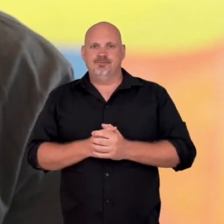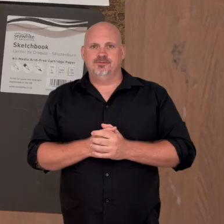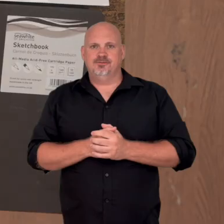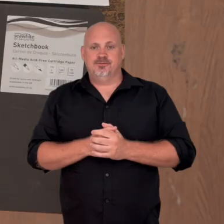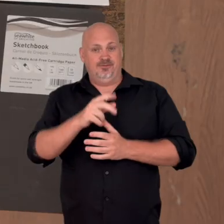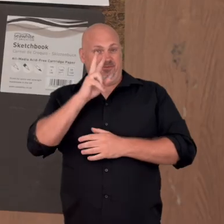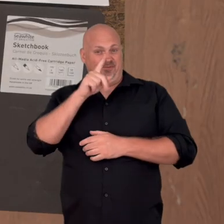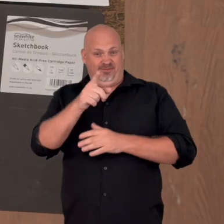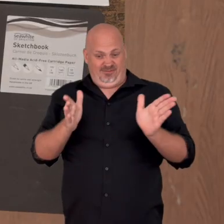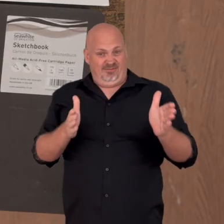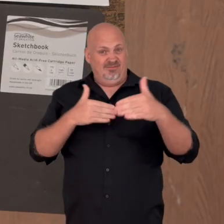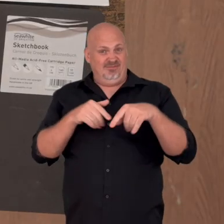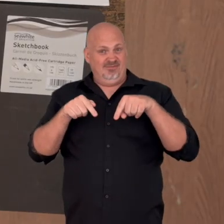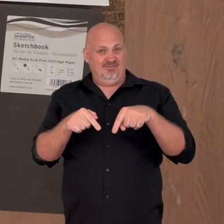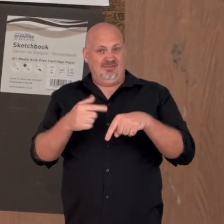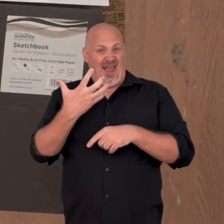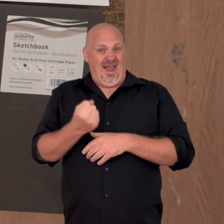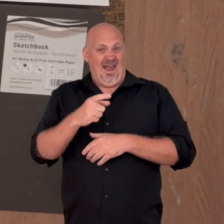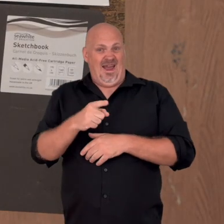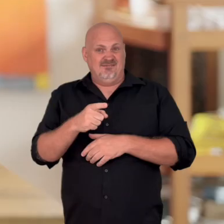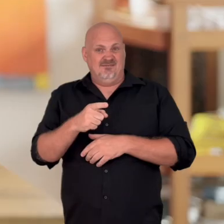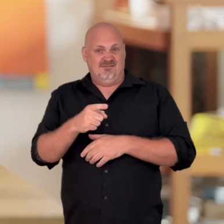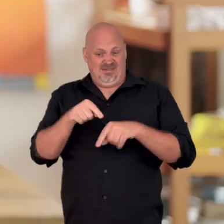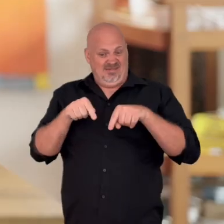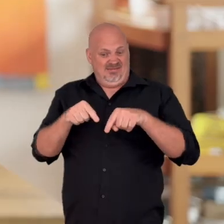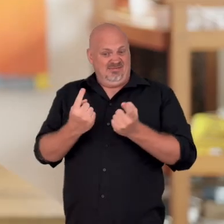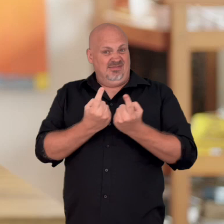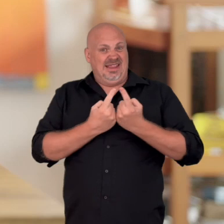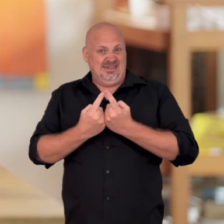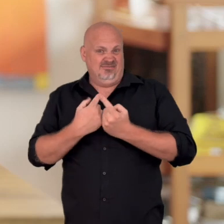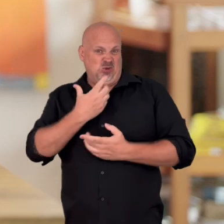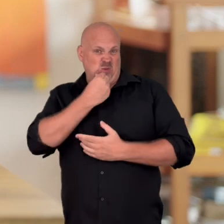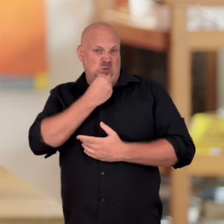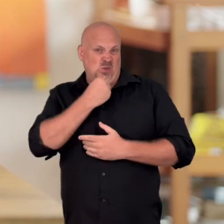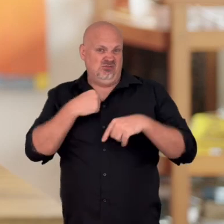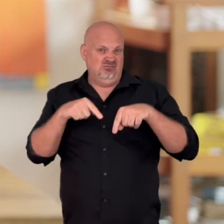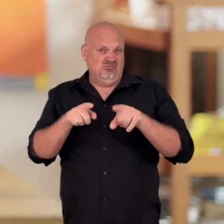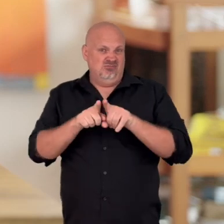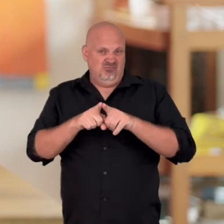and you know that's what I'll be using that's the reference I'll be using to make this painting so I hope you join me and let's have fun